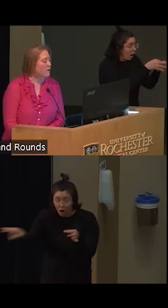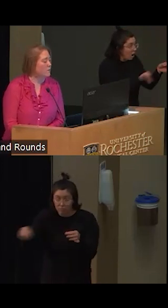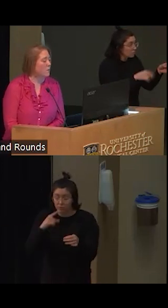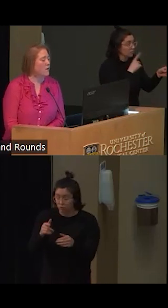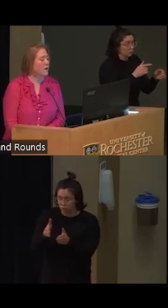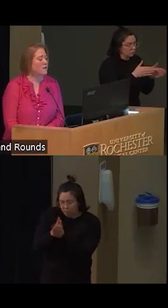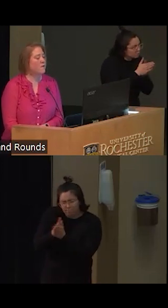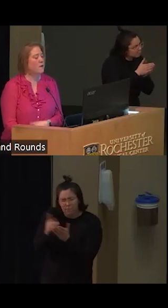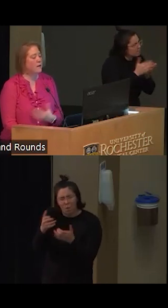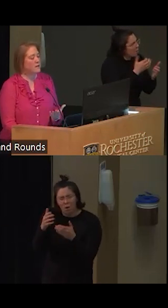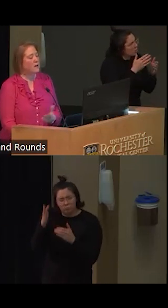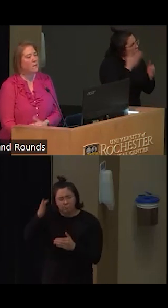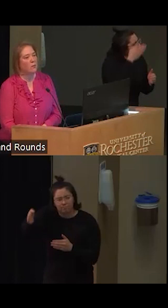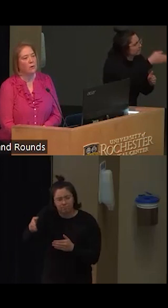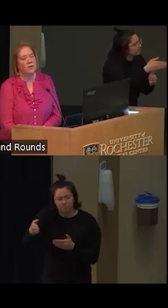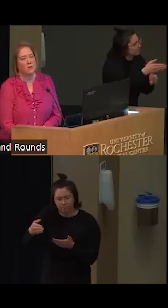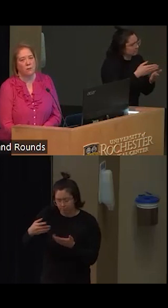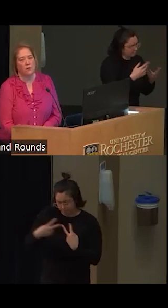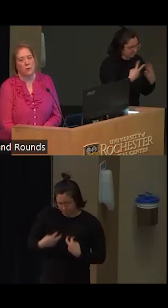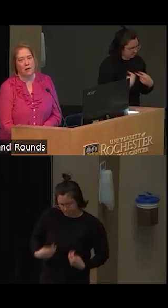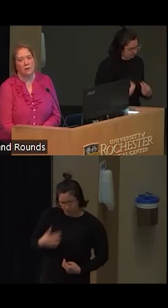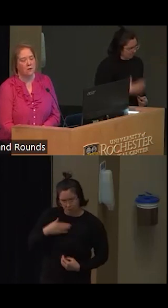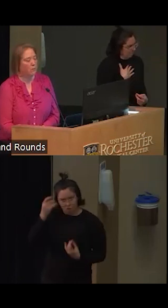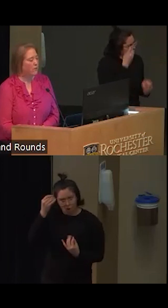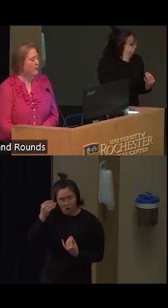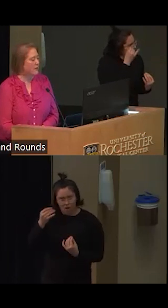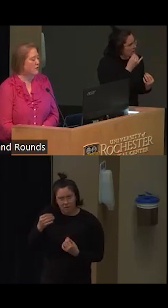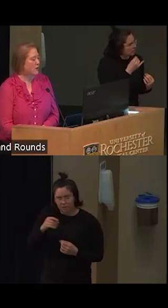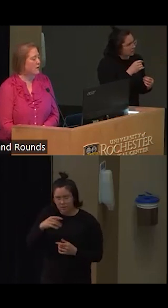further explore my thoughts and feelings people really responded to the debriefing session